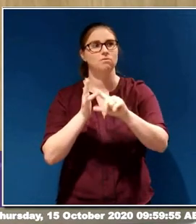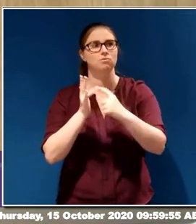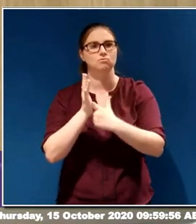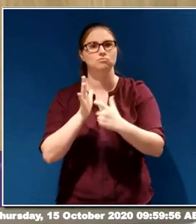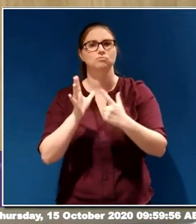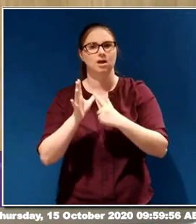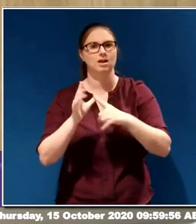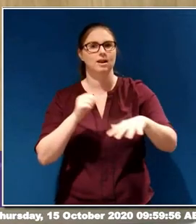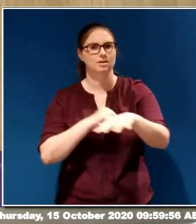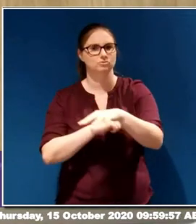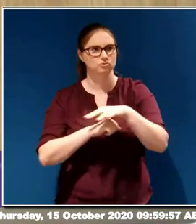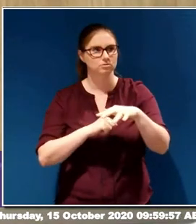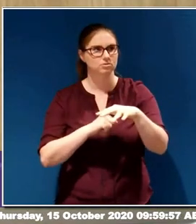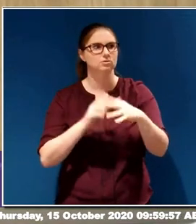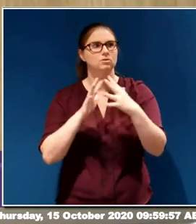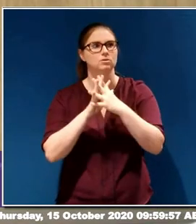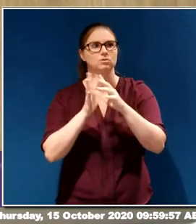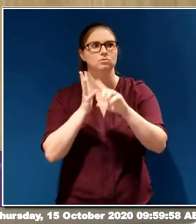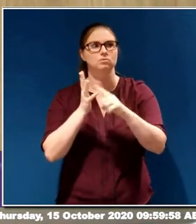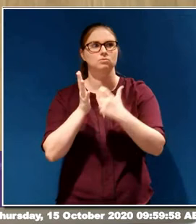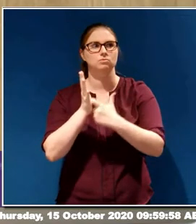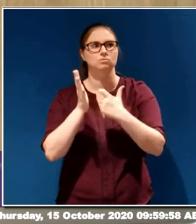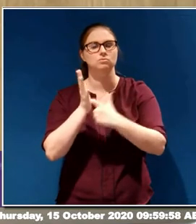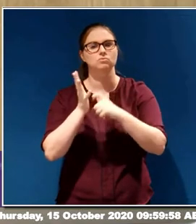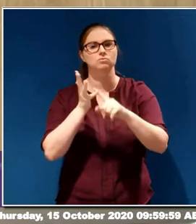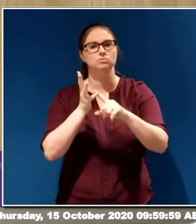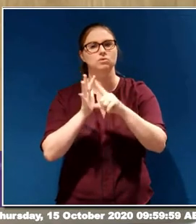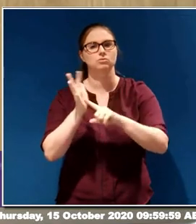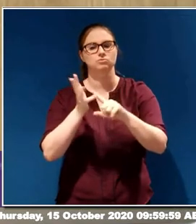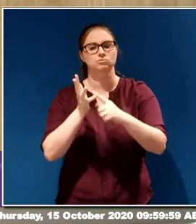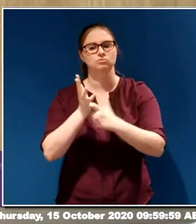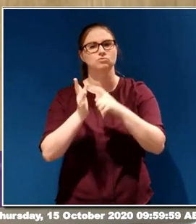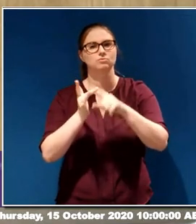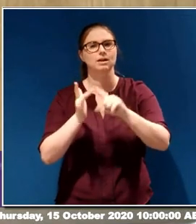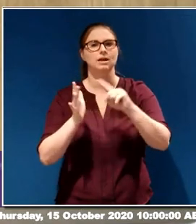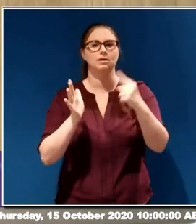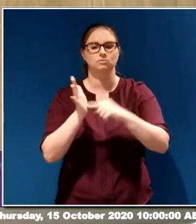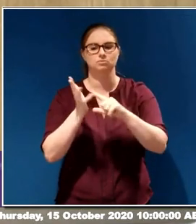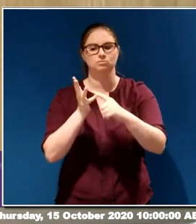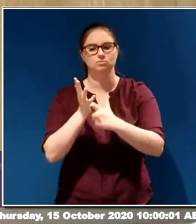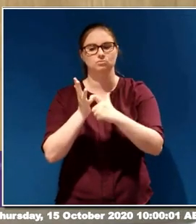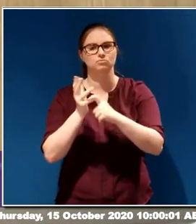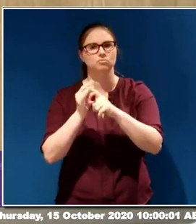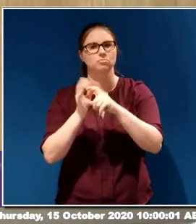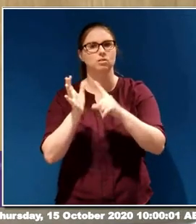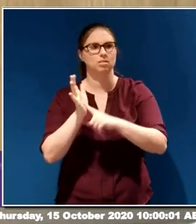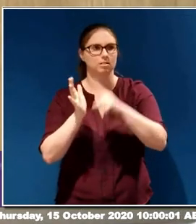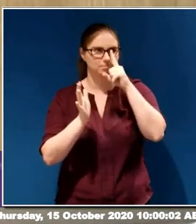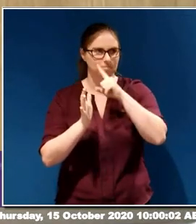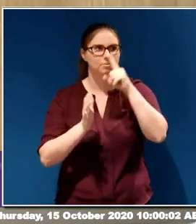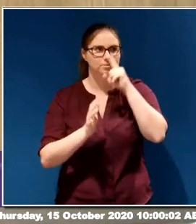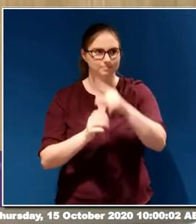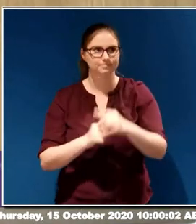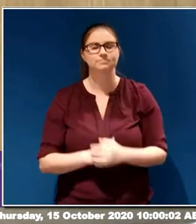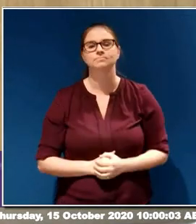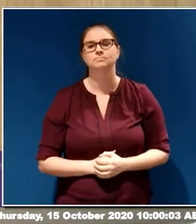and the Wurundjeri people of the Kulin Nations. We pay respect particularly to our Elders with disability,